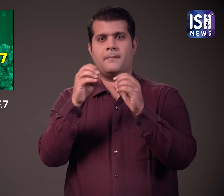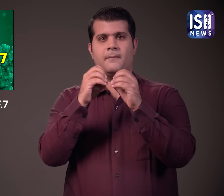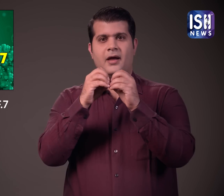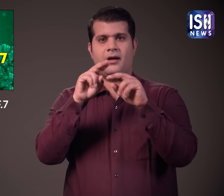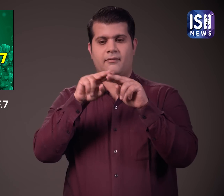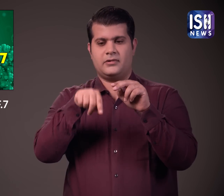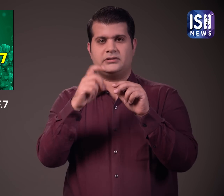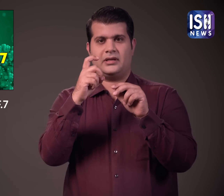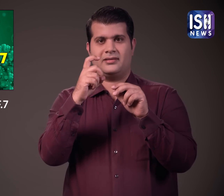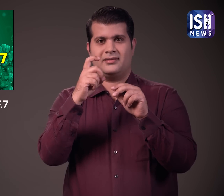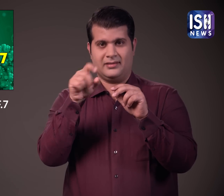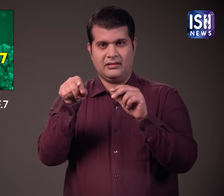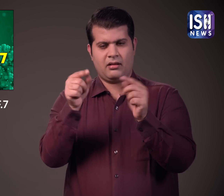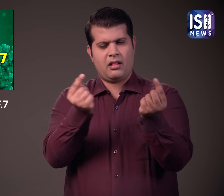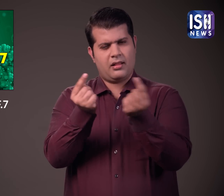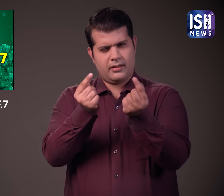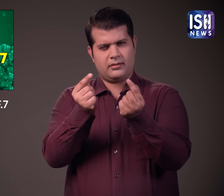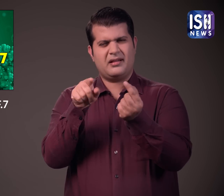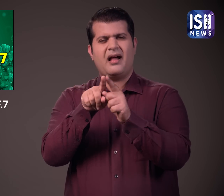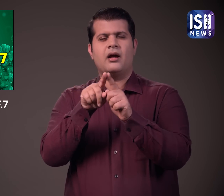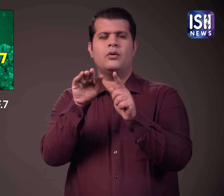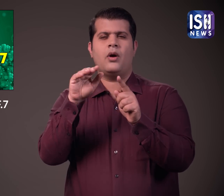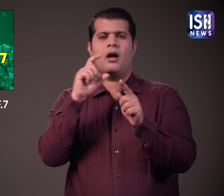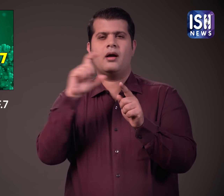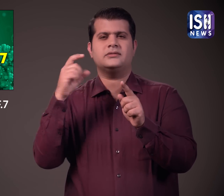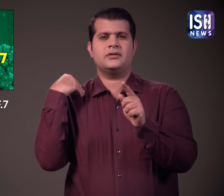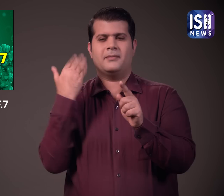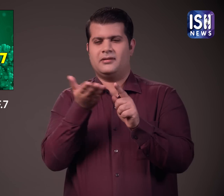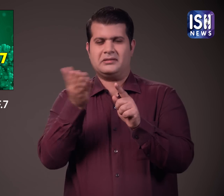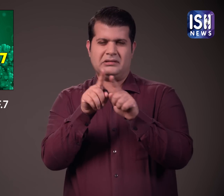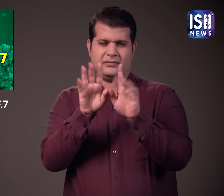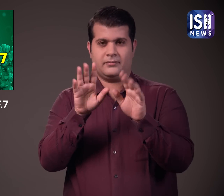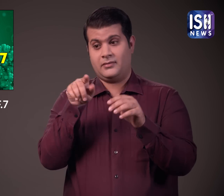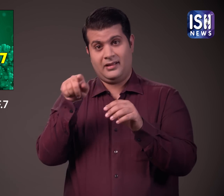BF.7 is genetic relative of the Omicron family.